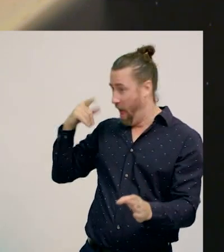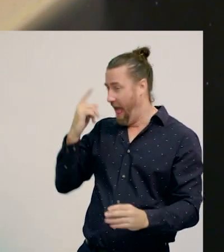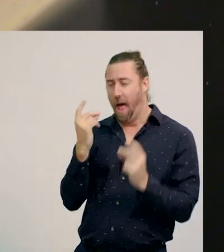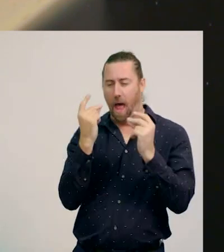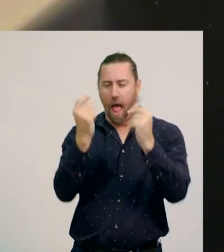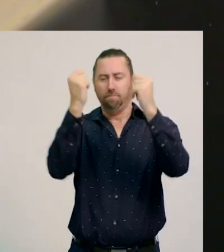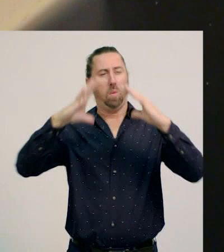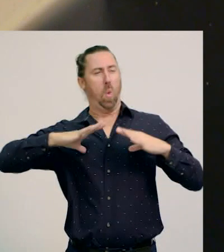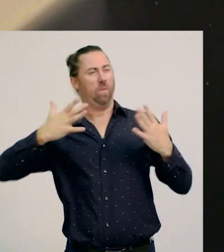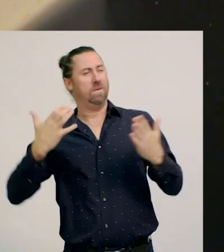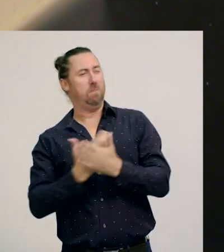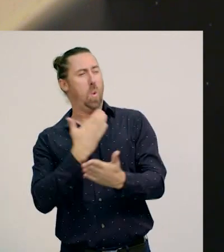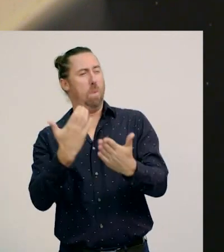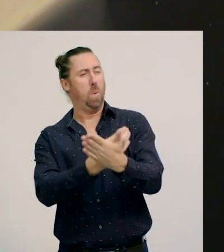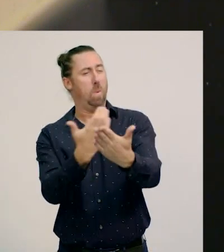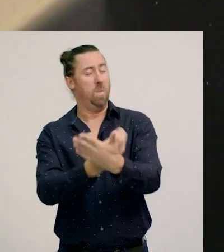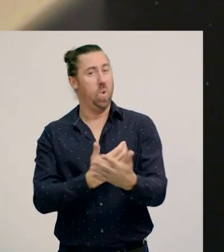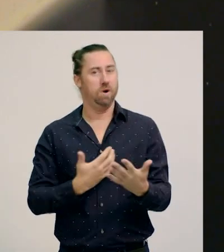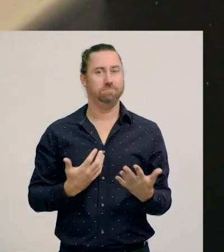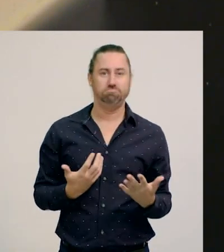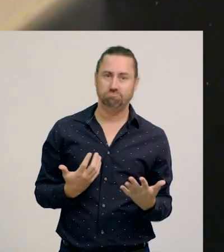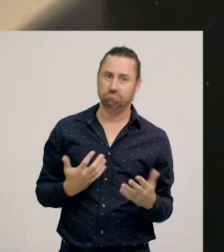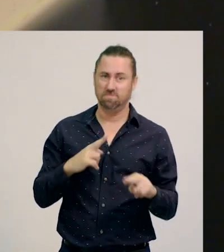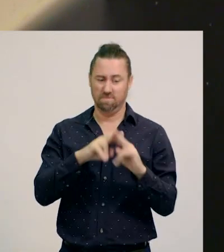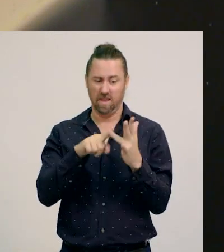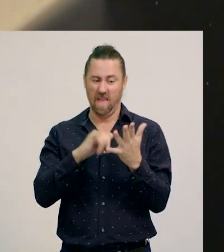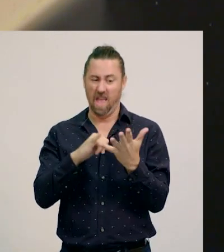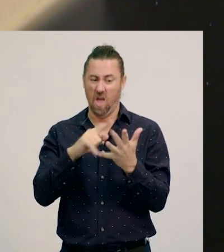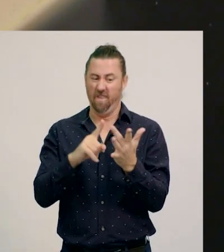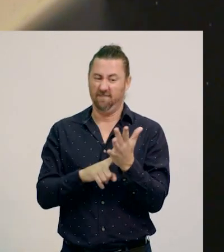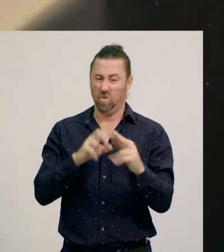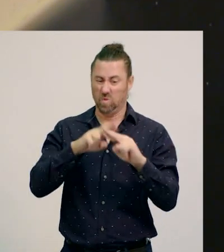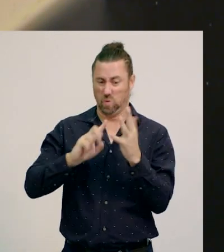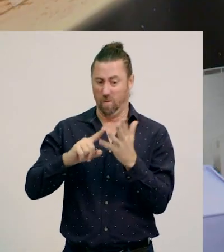So, fossil fuels, as a source of energy for electricity generation in the future,